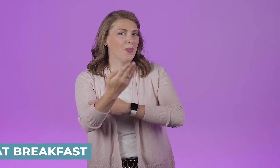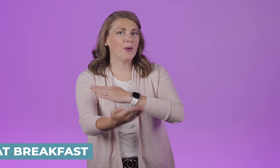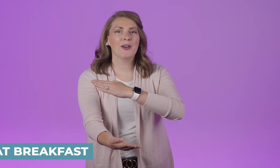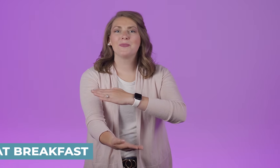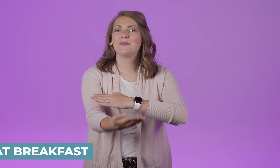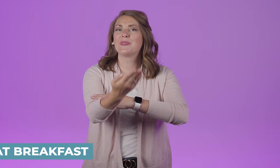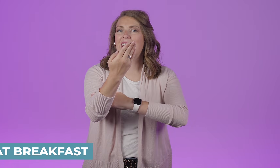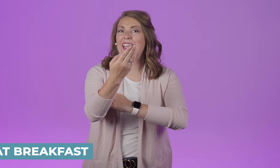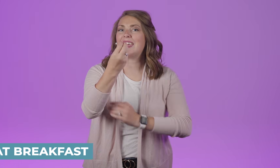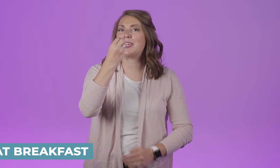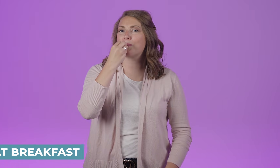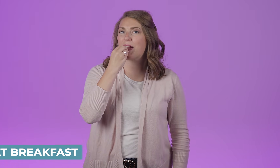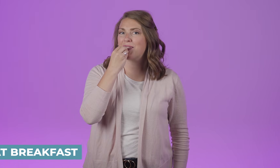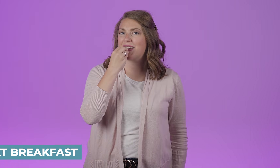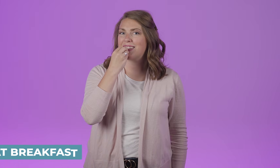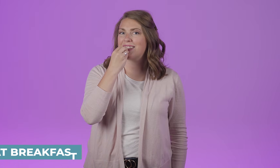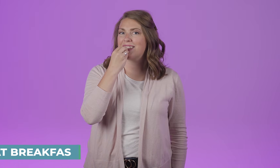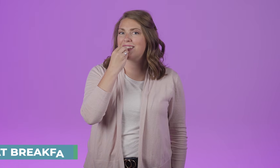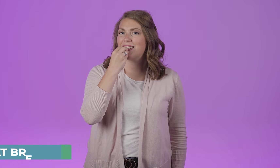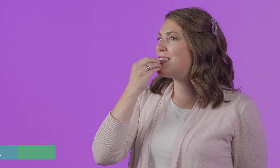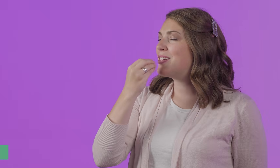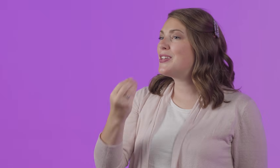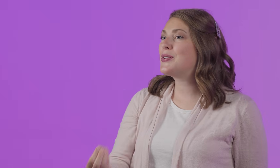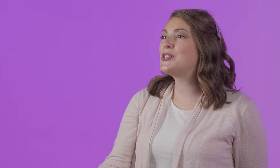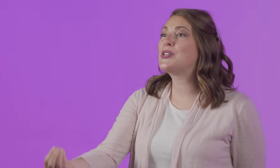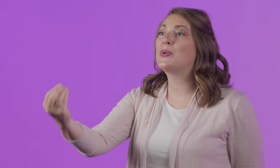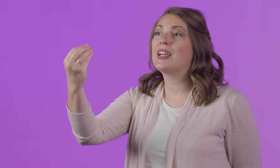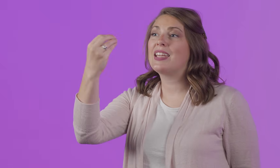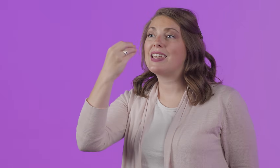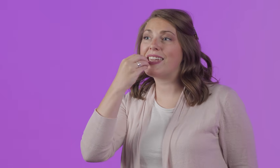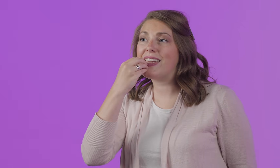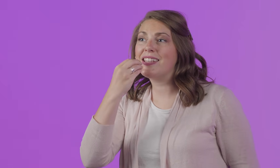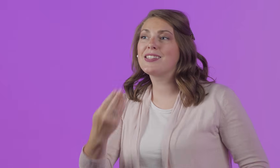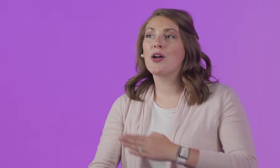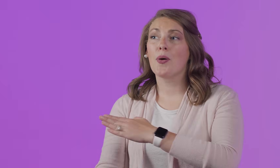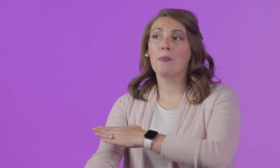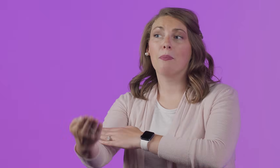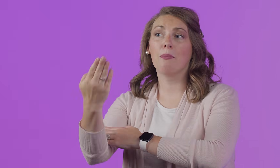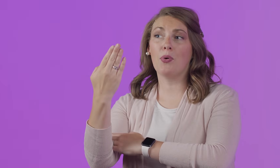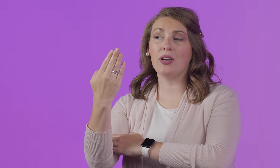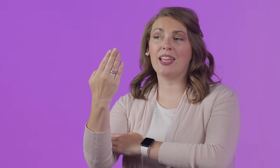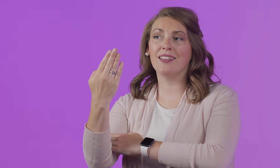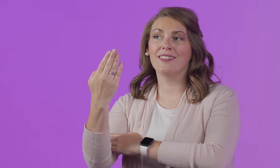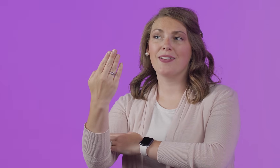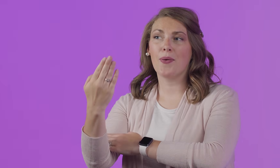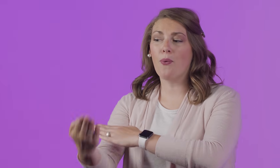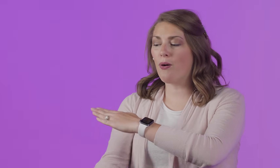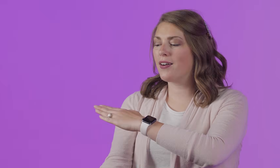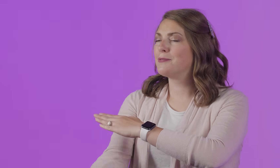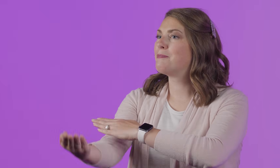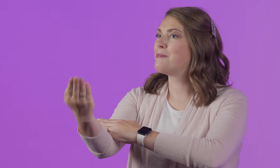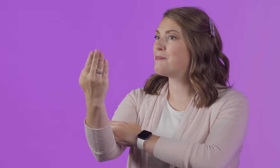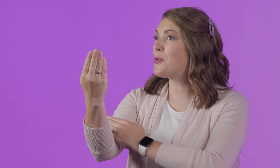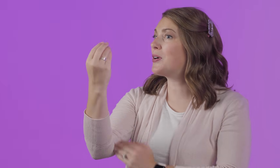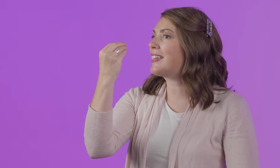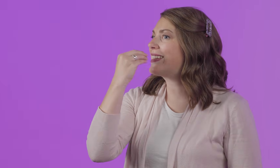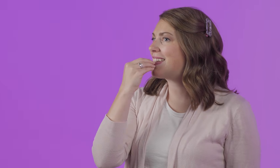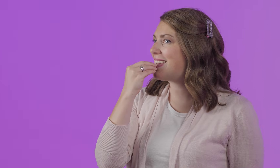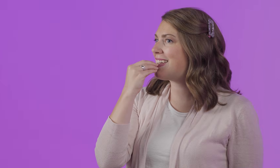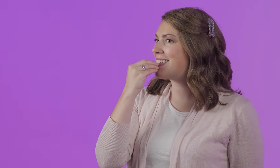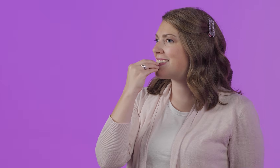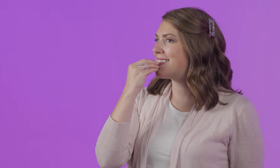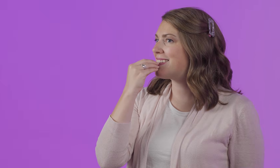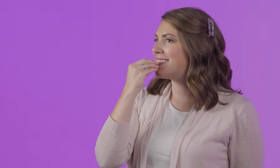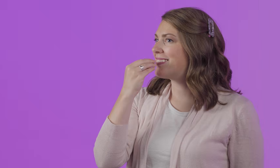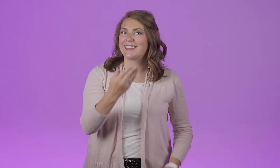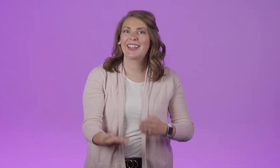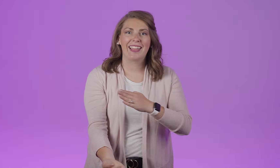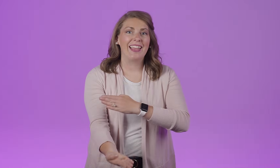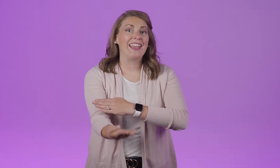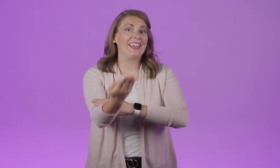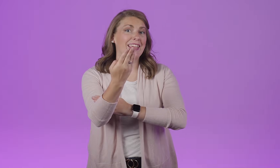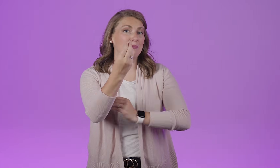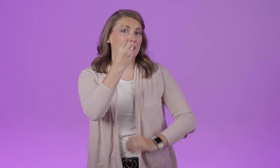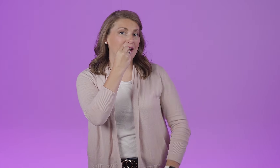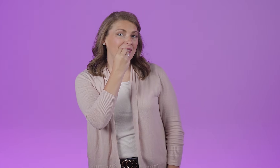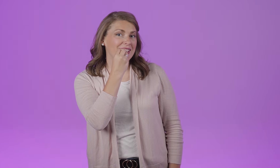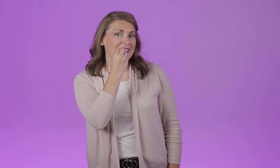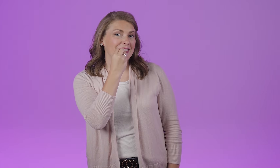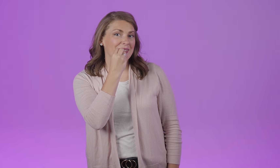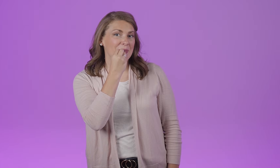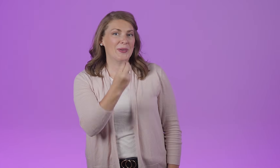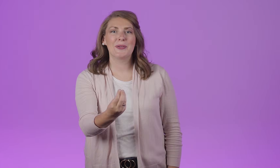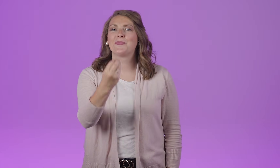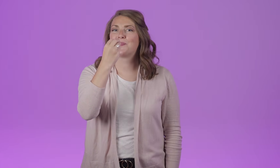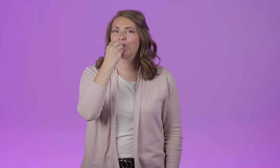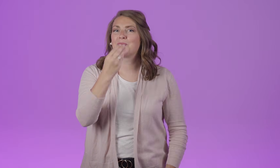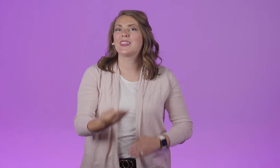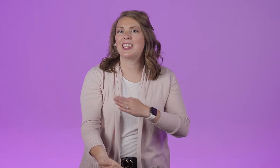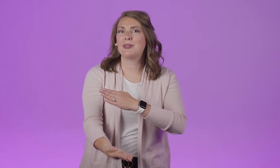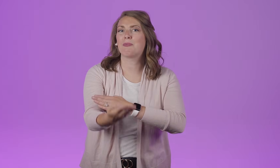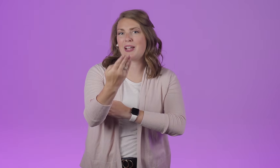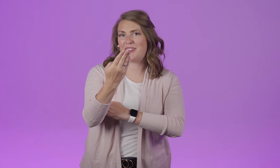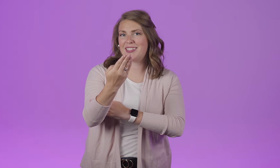or eat breakfast,' you can do eat morning or morning eat 'eat breakfast or eat breakfast.'